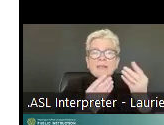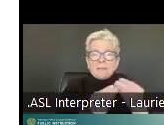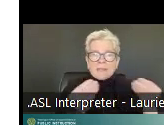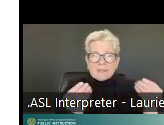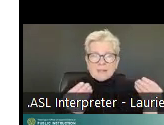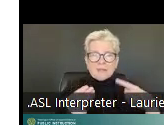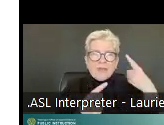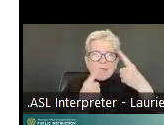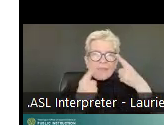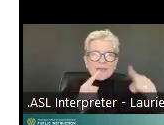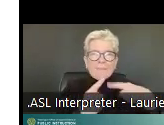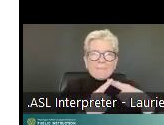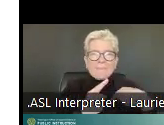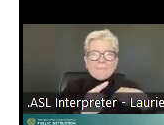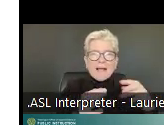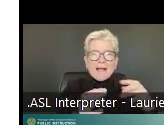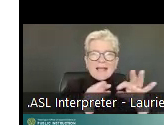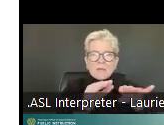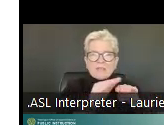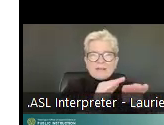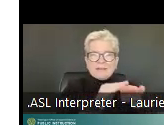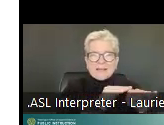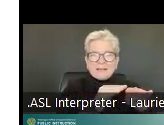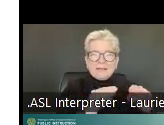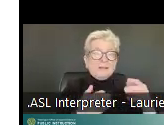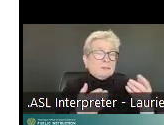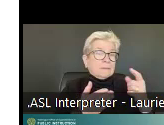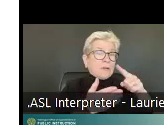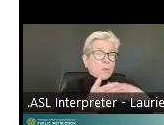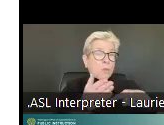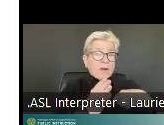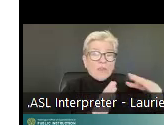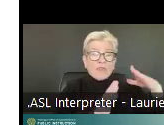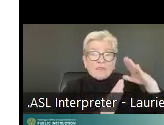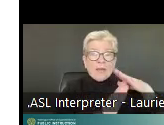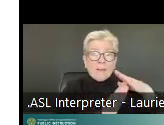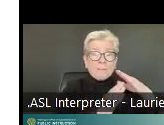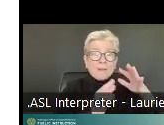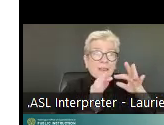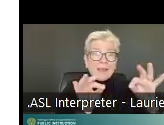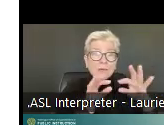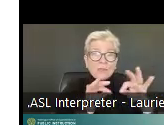Thinking about language access and what are the top languages spoken within the